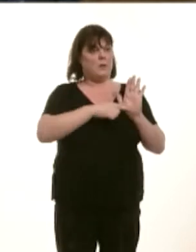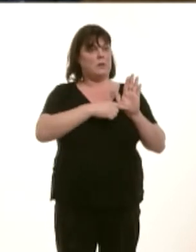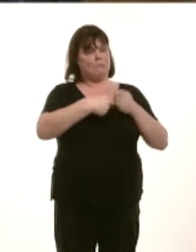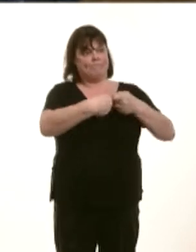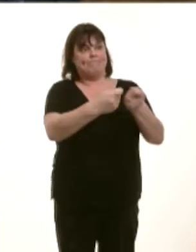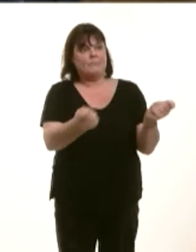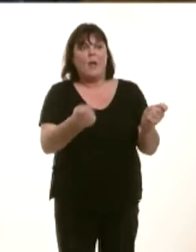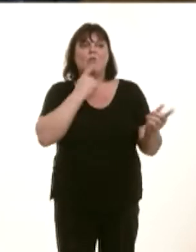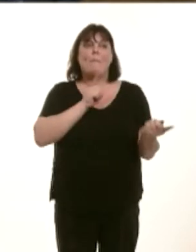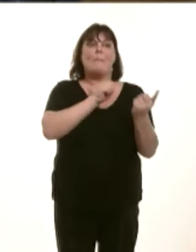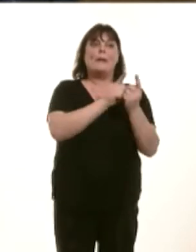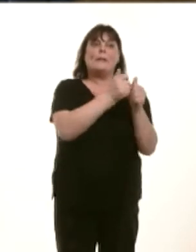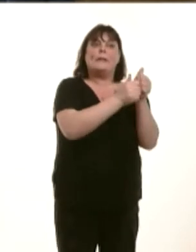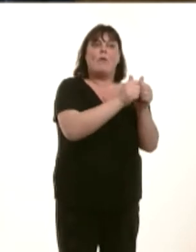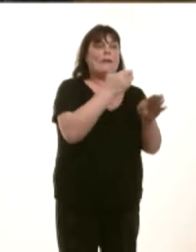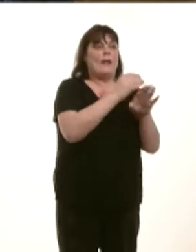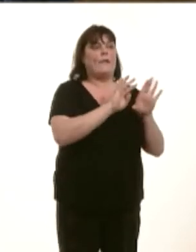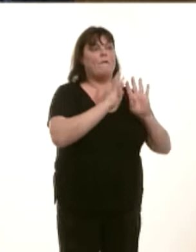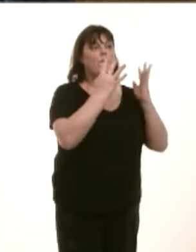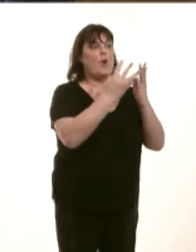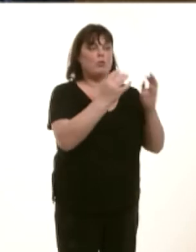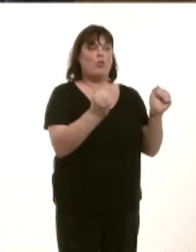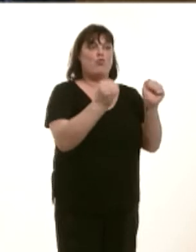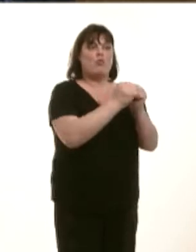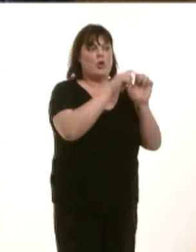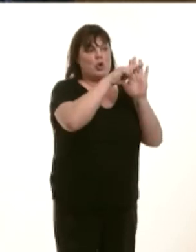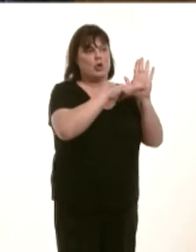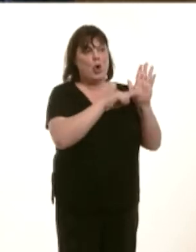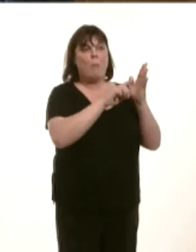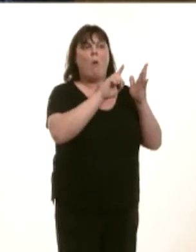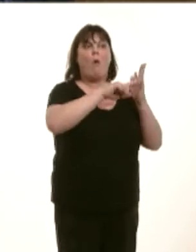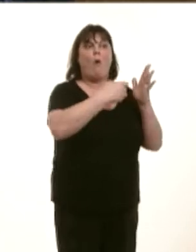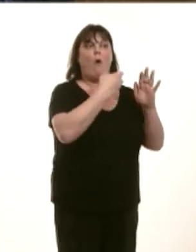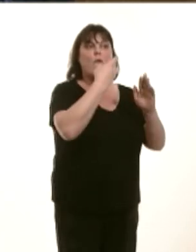the dairy taskforce and agreed the terms of reference. In terms of First Milk which I